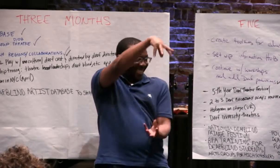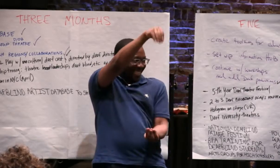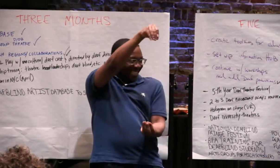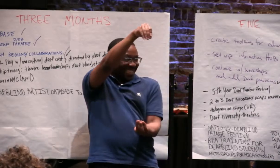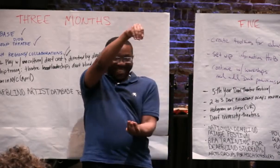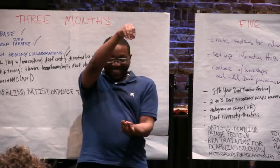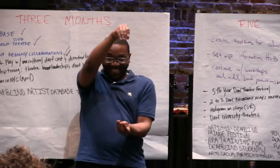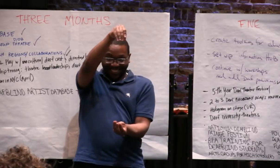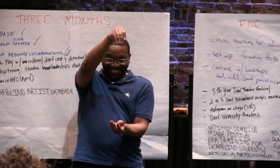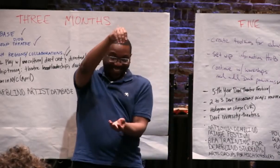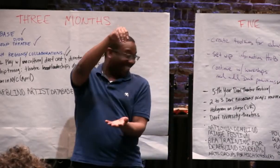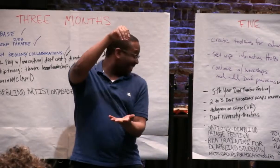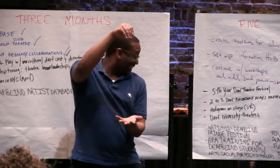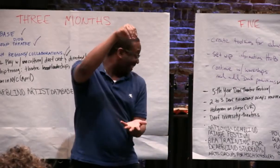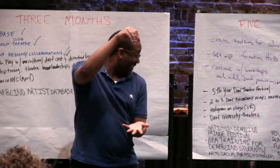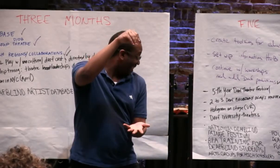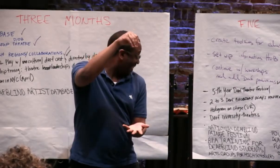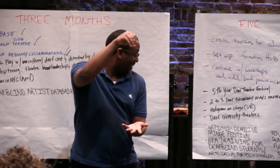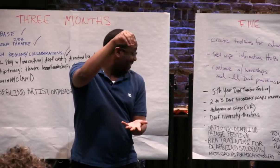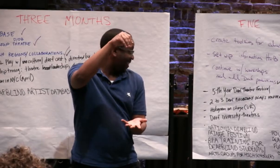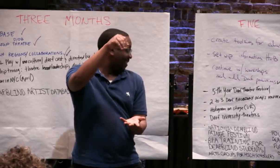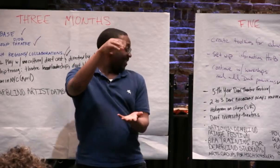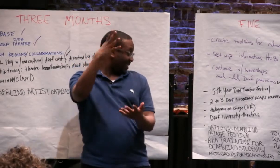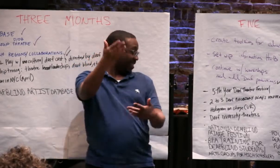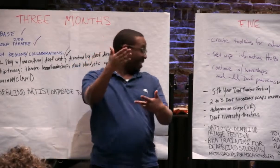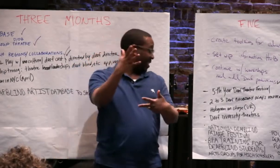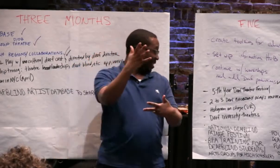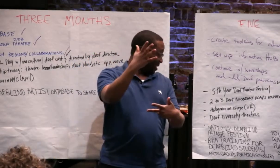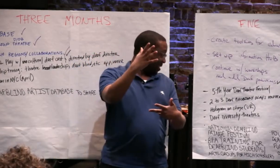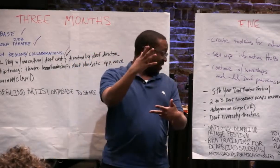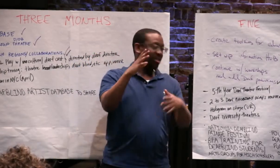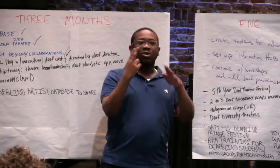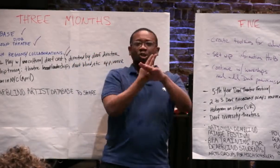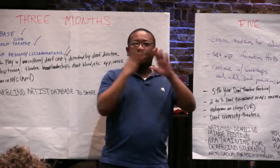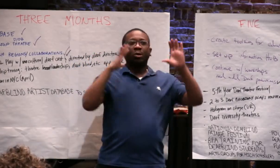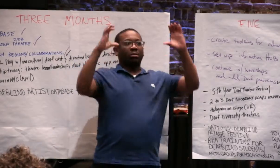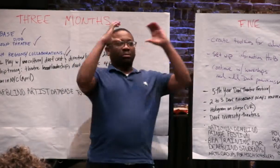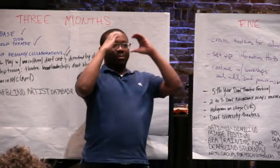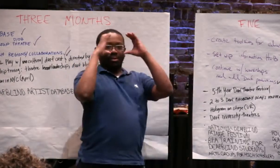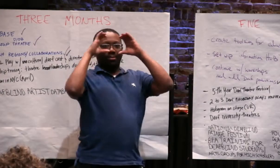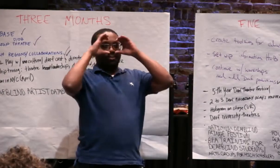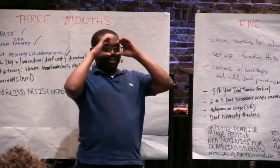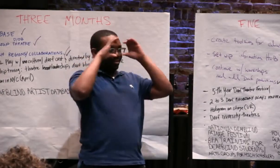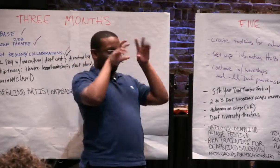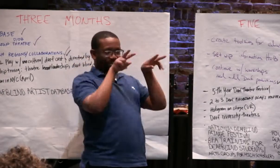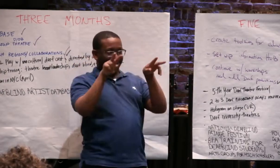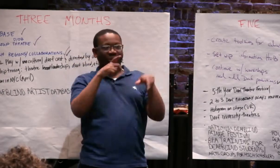Also to have holograms on stage, a little VR, little virtual reality on stage.